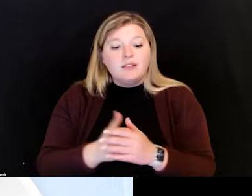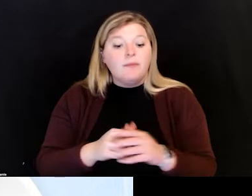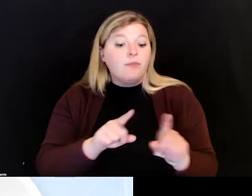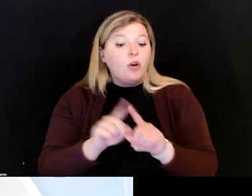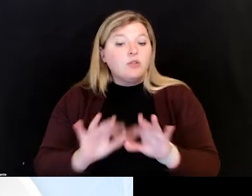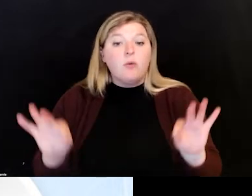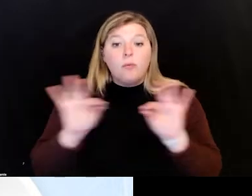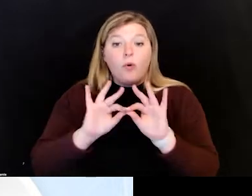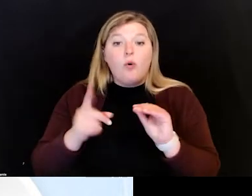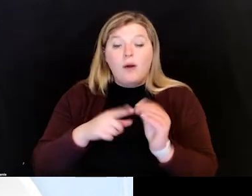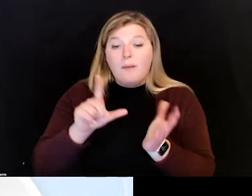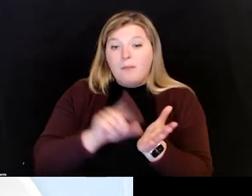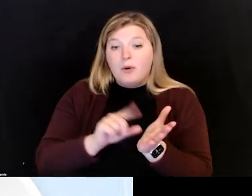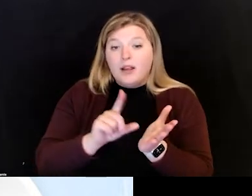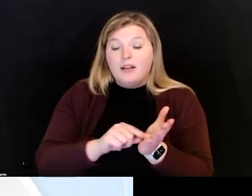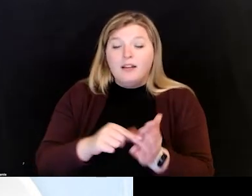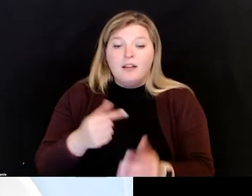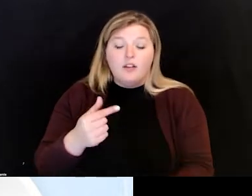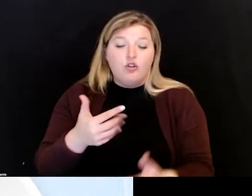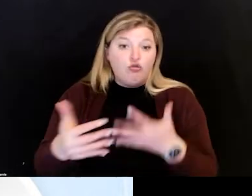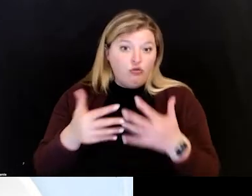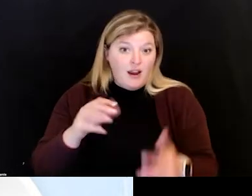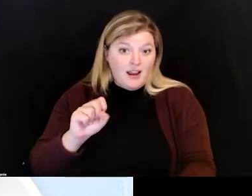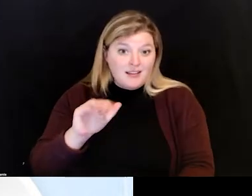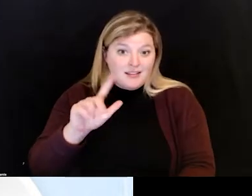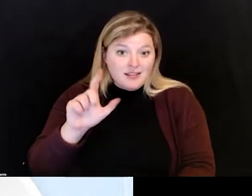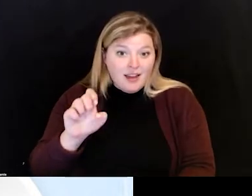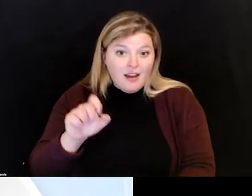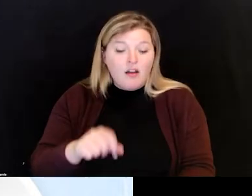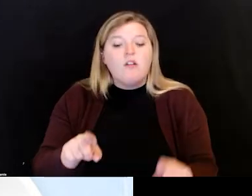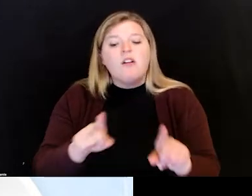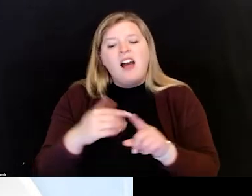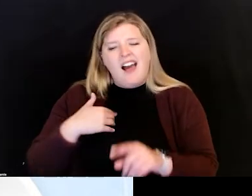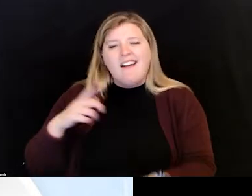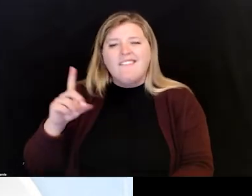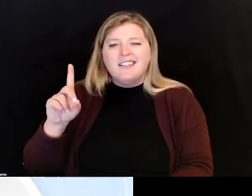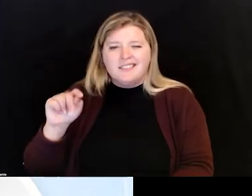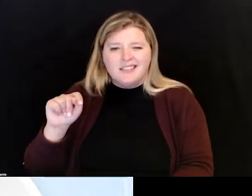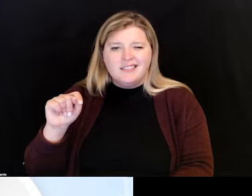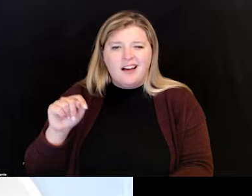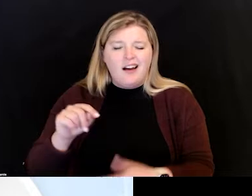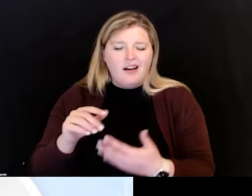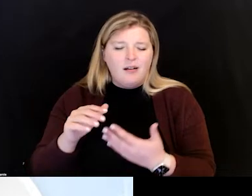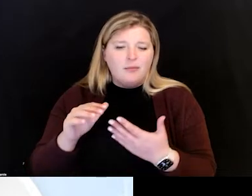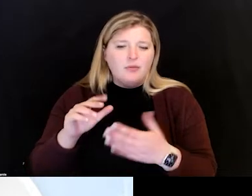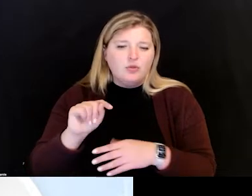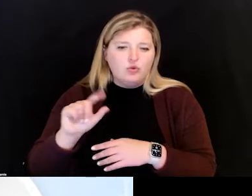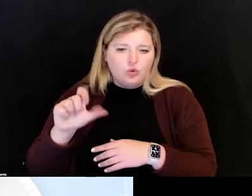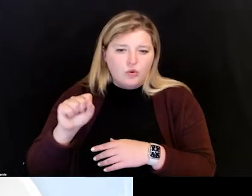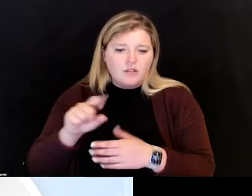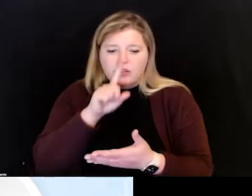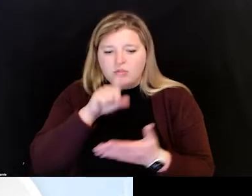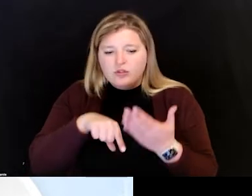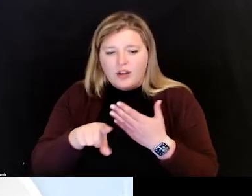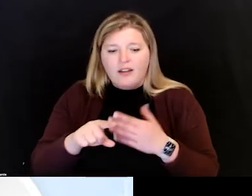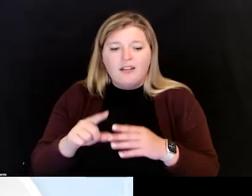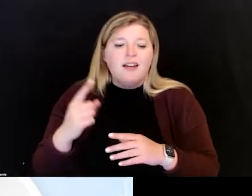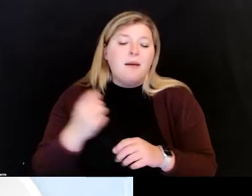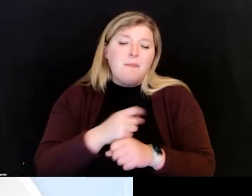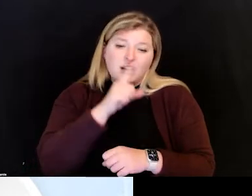There are desktop tools available for measuring contrasts, and you should always check your colors and not assume that they are accessible